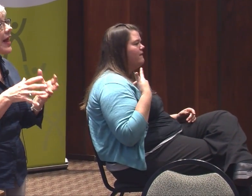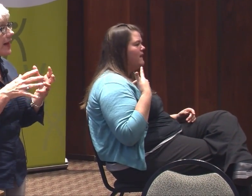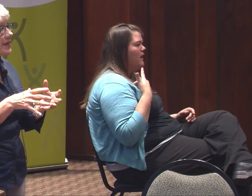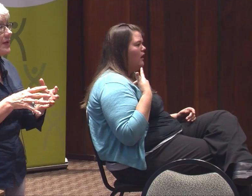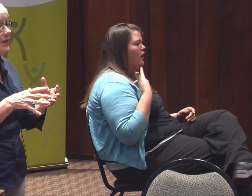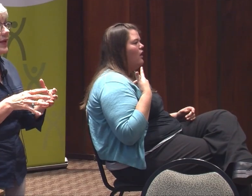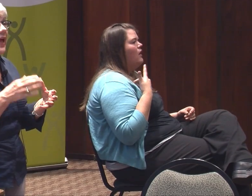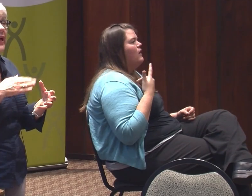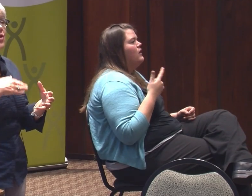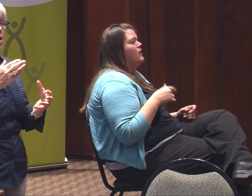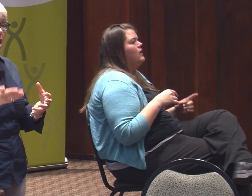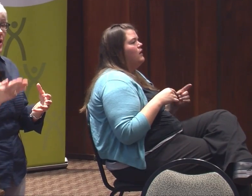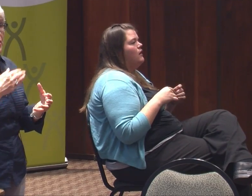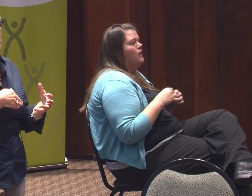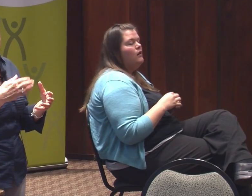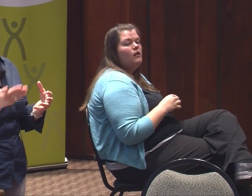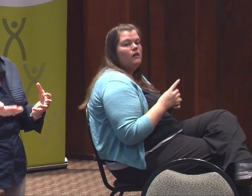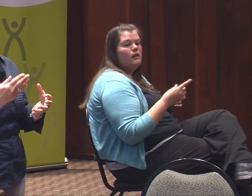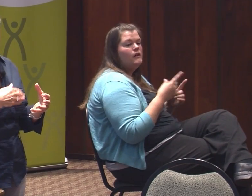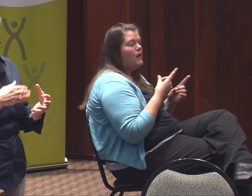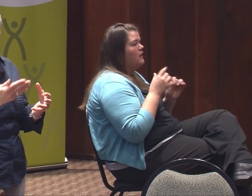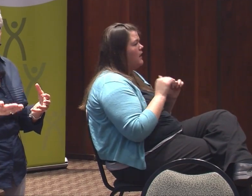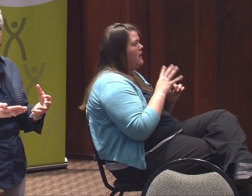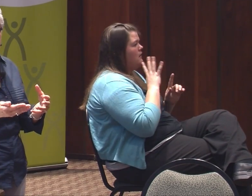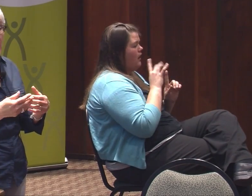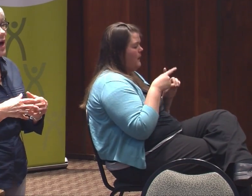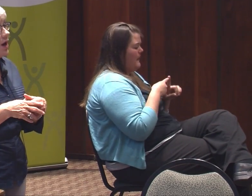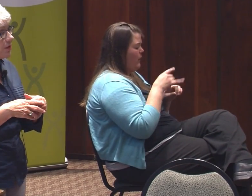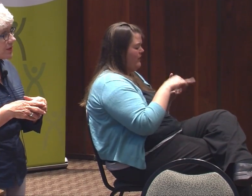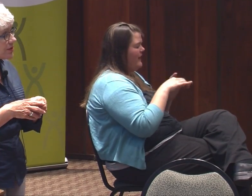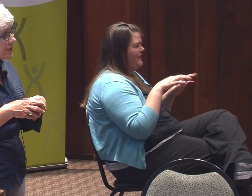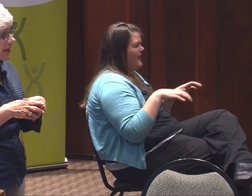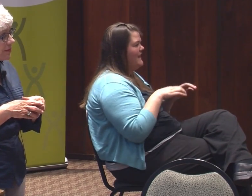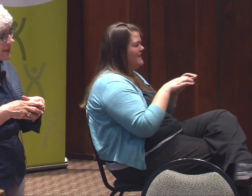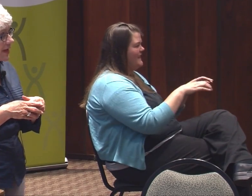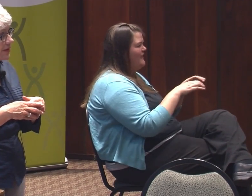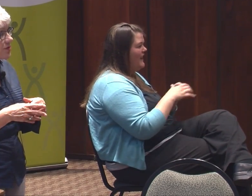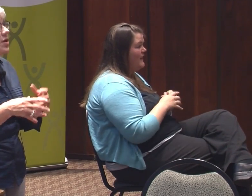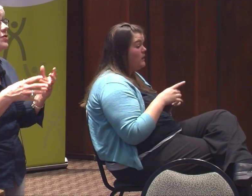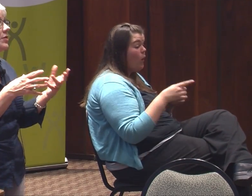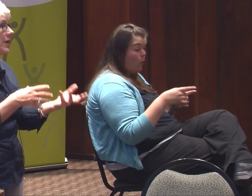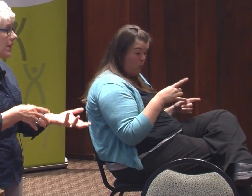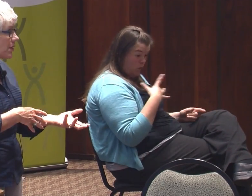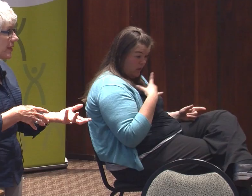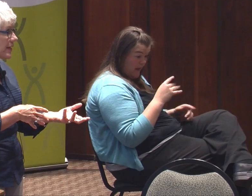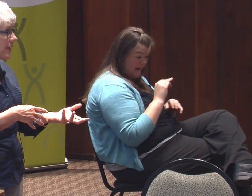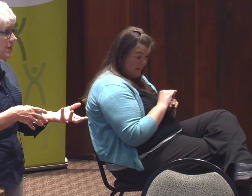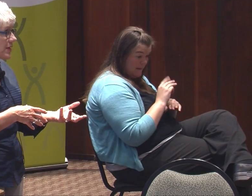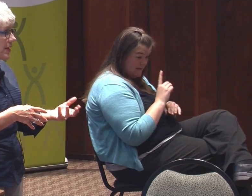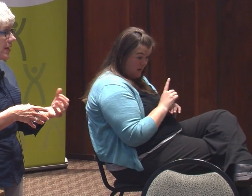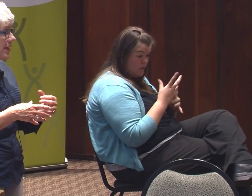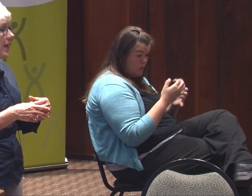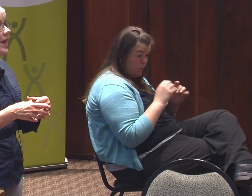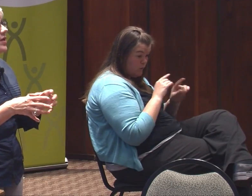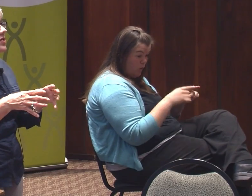activity, and talk to you about that activity. "Oh did you like McDonald's? Oh do you want to go to McDonald's again?"